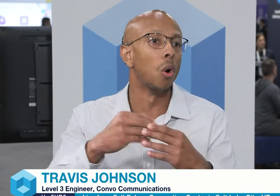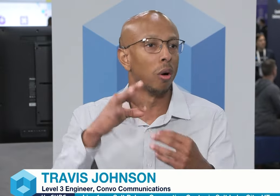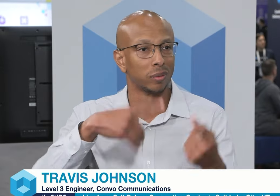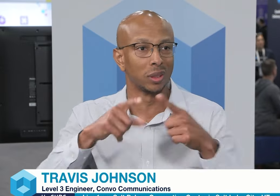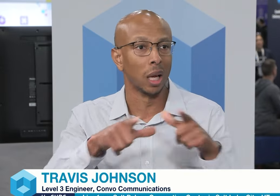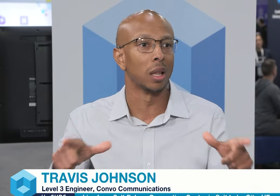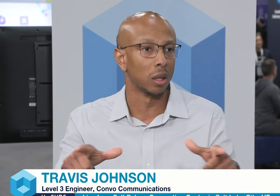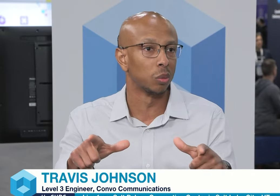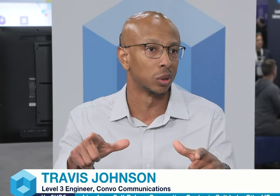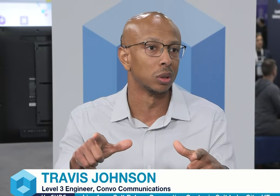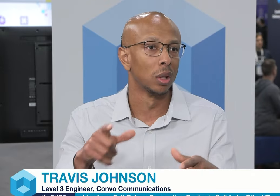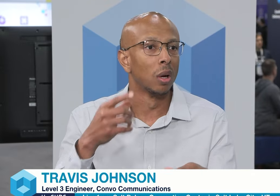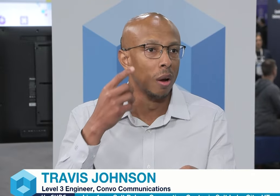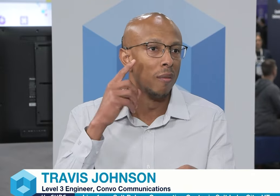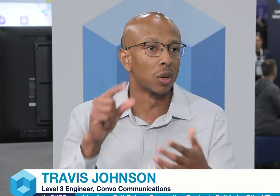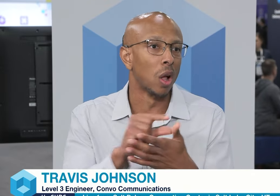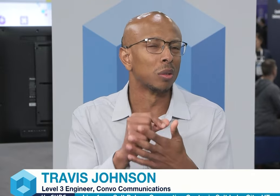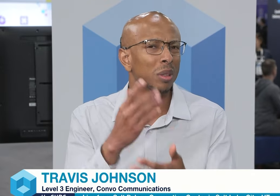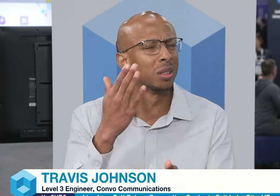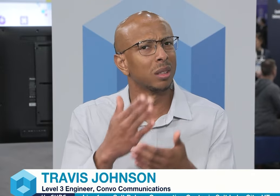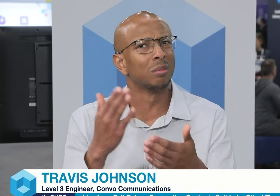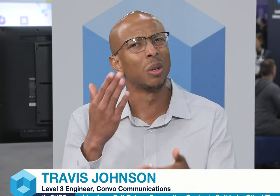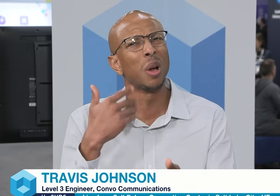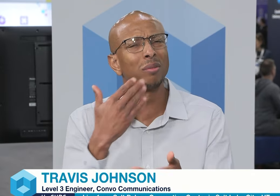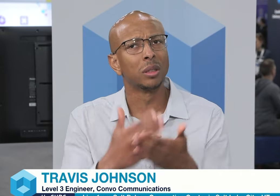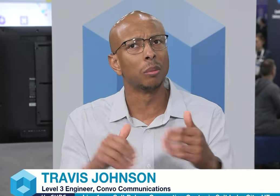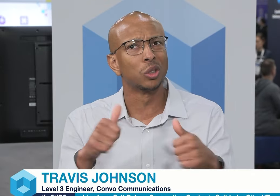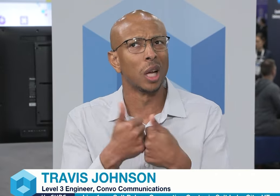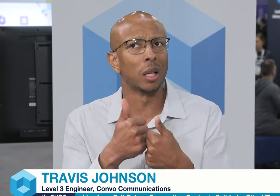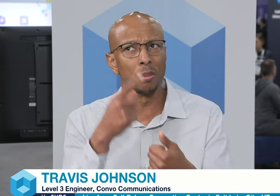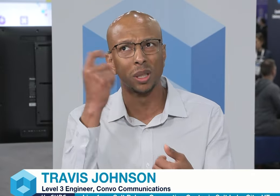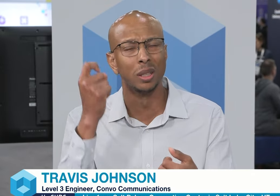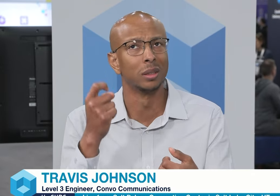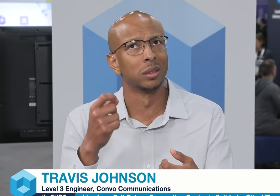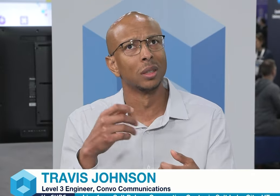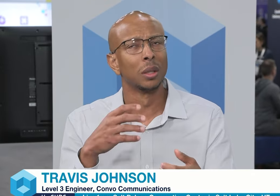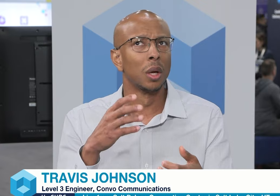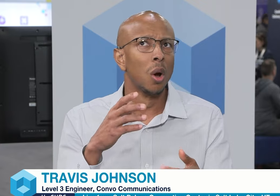That is our primary objective at this moment. We are trying to create an ASL Glossary for signs related